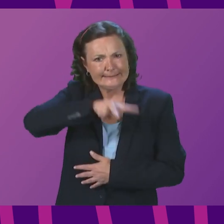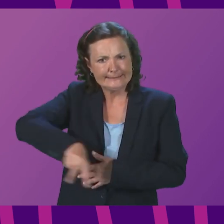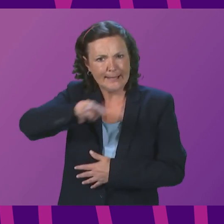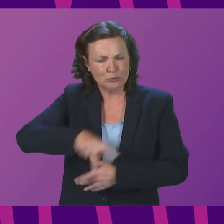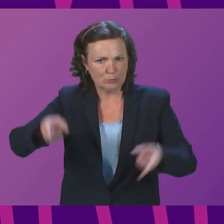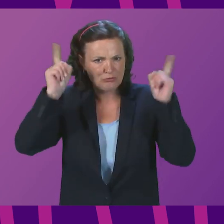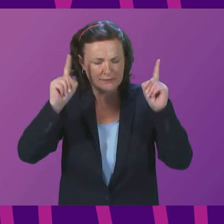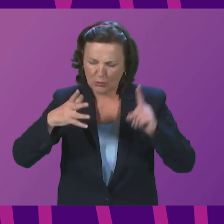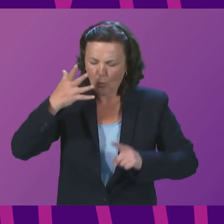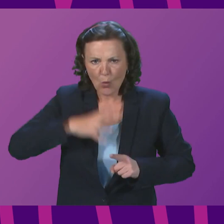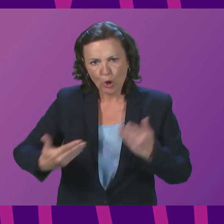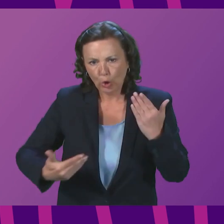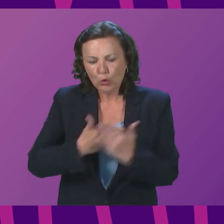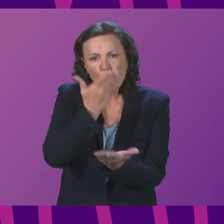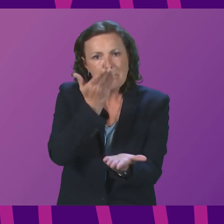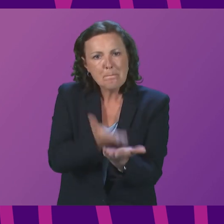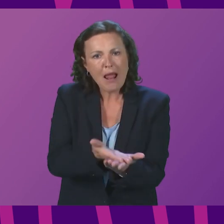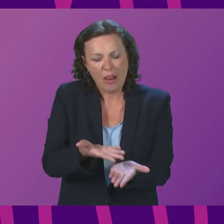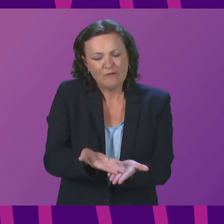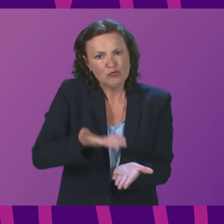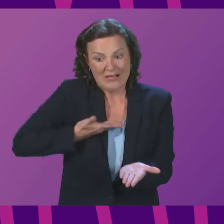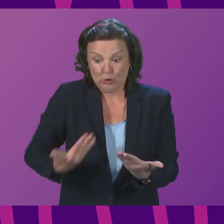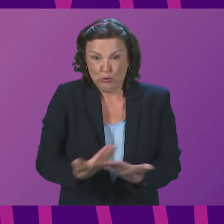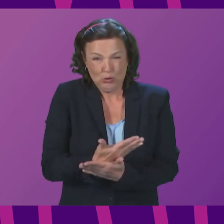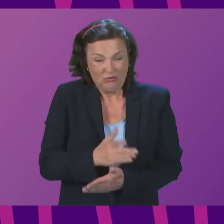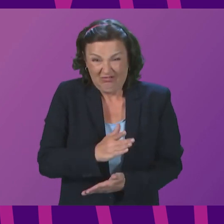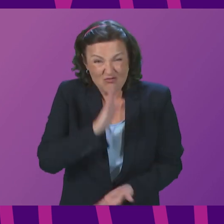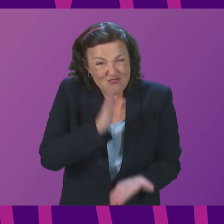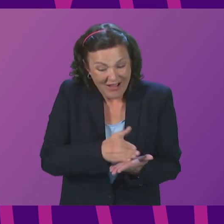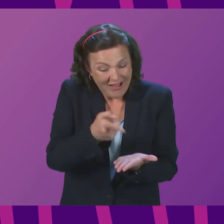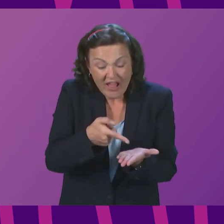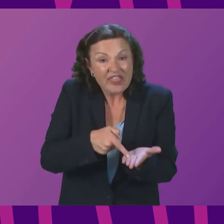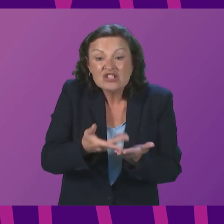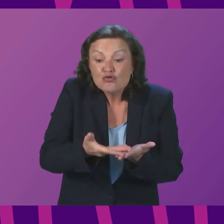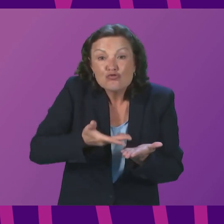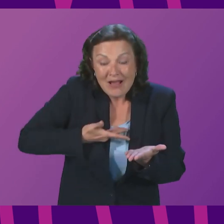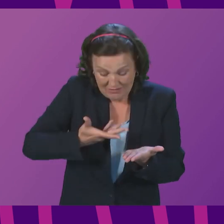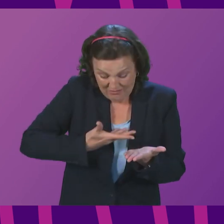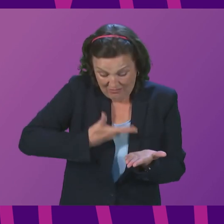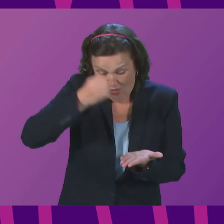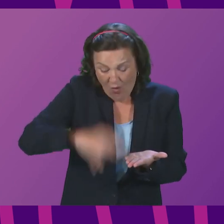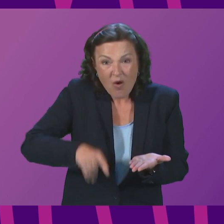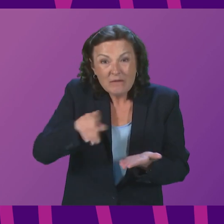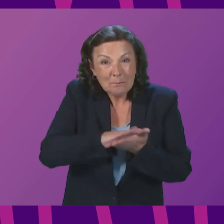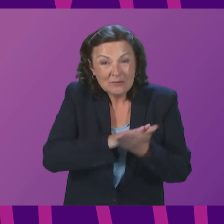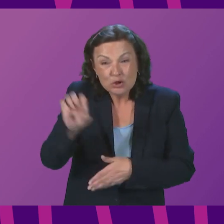British bill of rights. In reality, it is a rights-removal bill that would rip the European Court on Human Rights